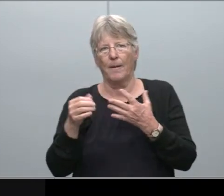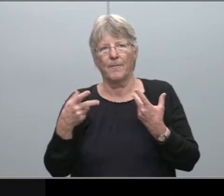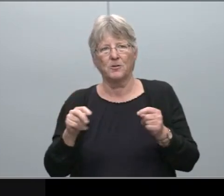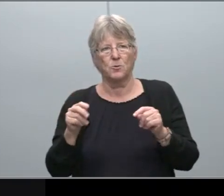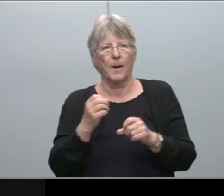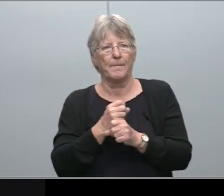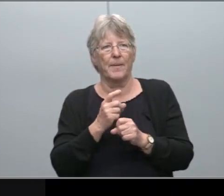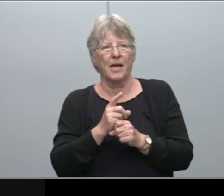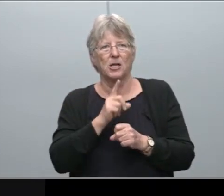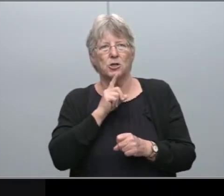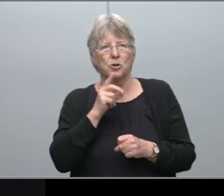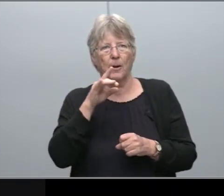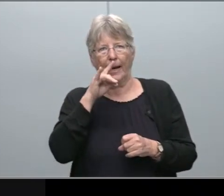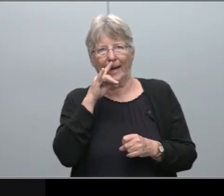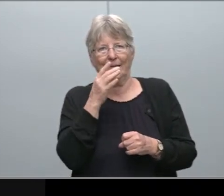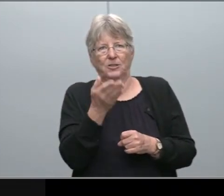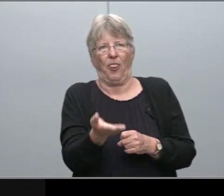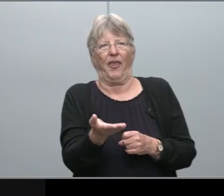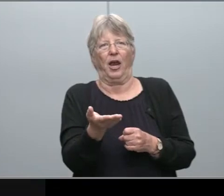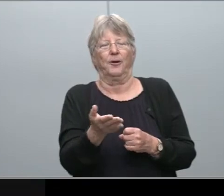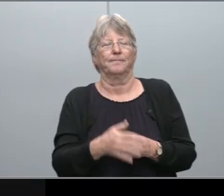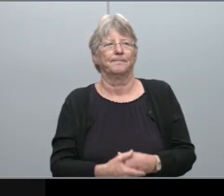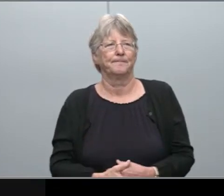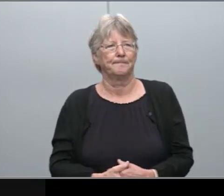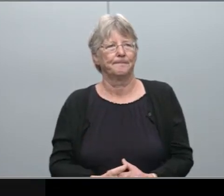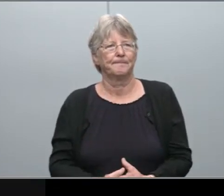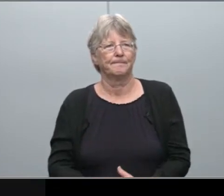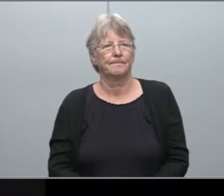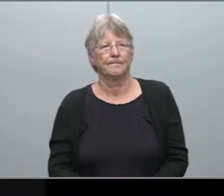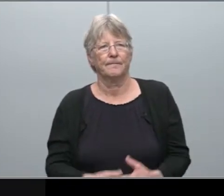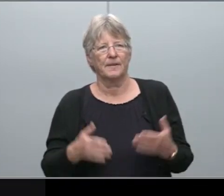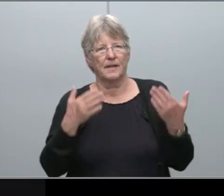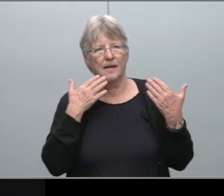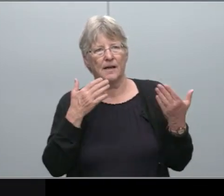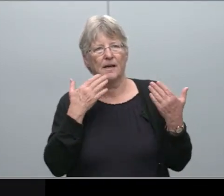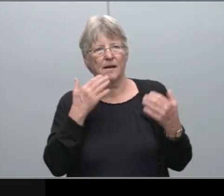I know, Robin, you still have a send off. But Ms. Arkus, I know Ms. Arkus was having technical issues.